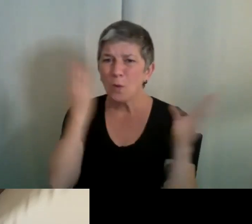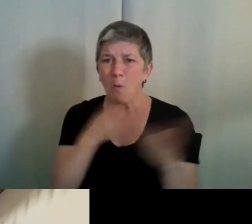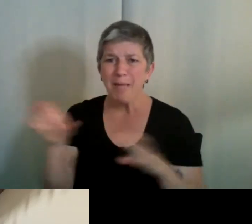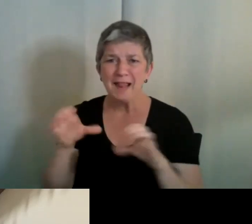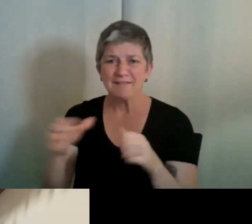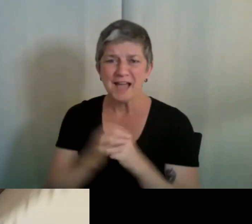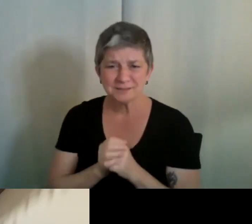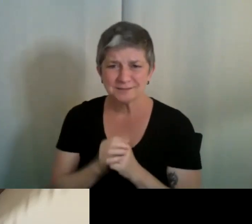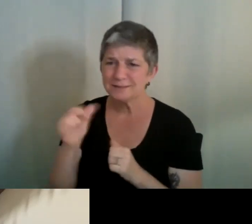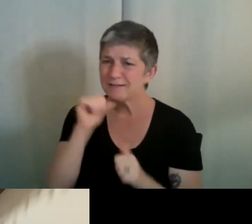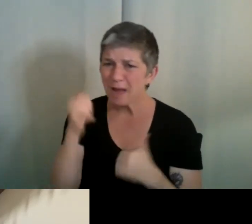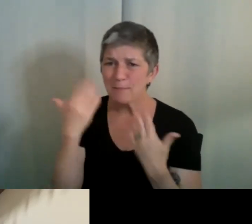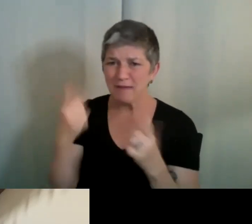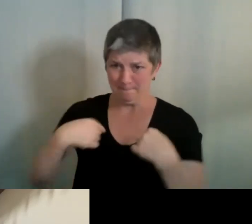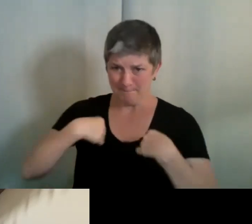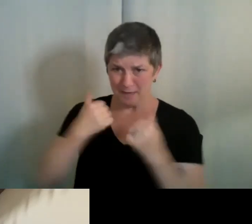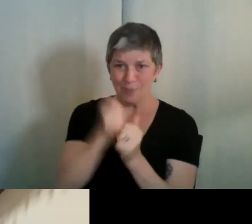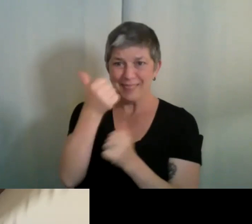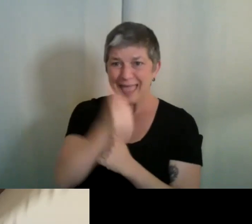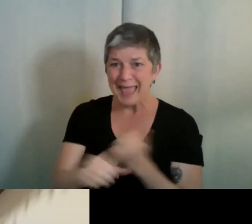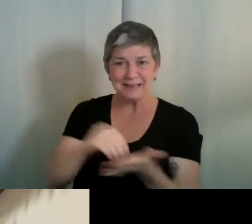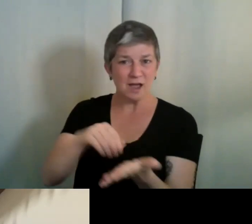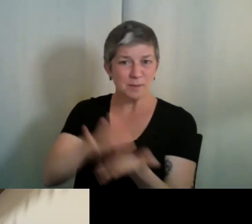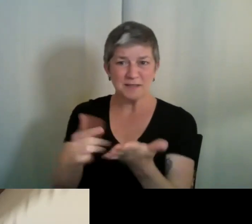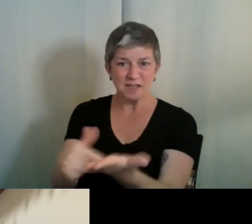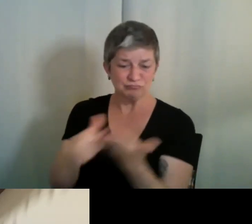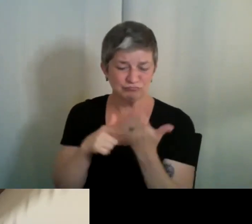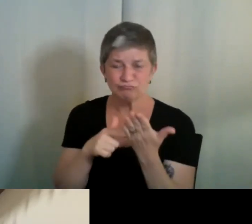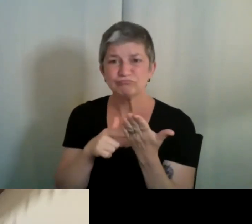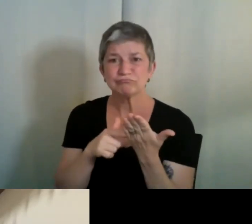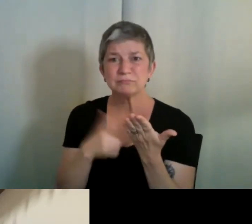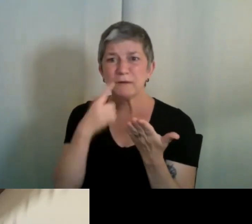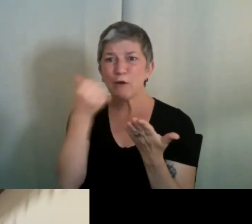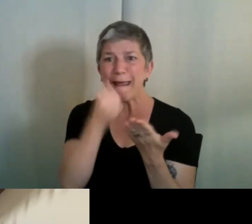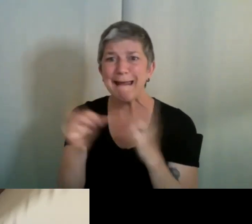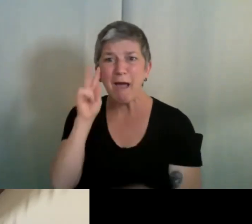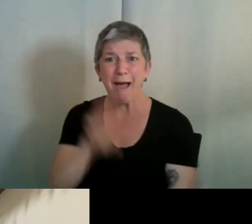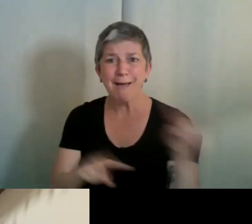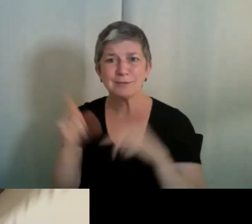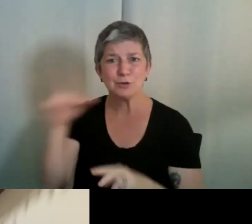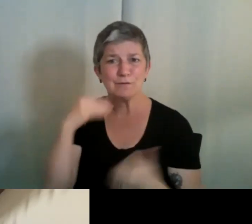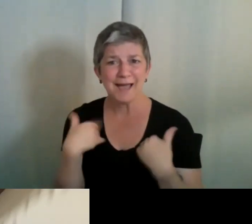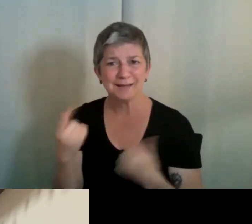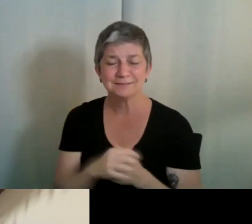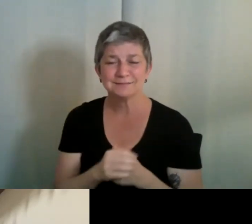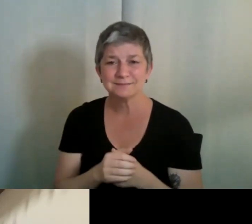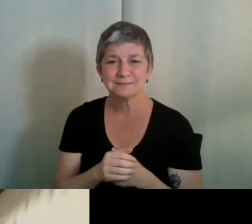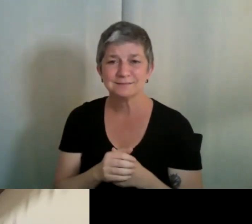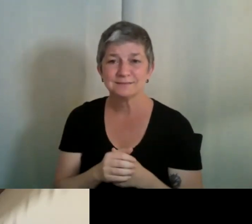have not provided me with any documentation of any observations that you've made. And so we're going to start